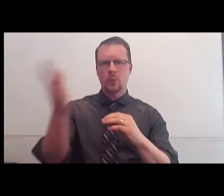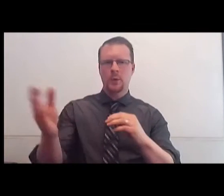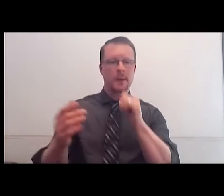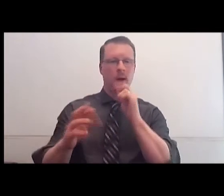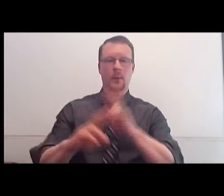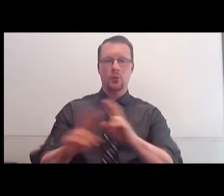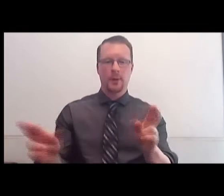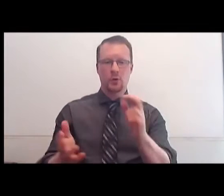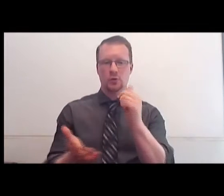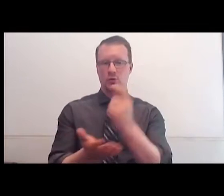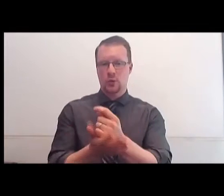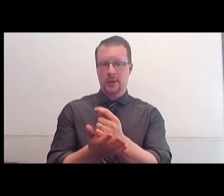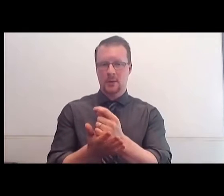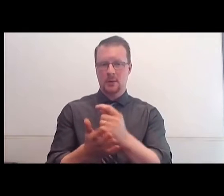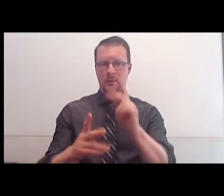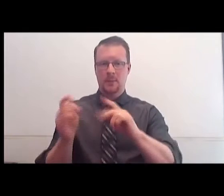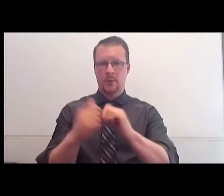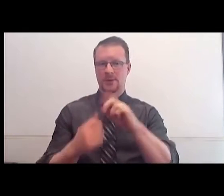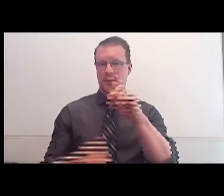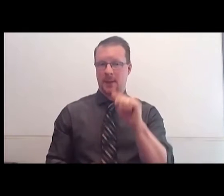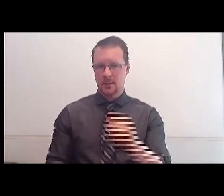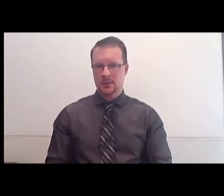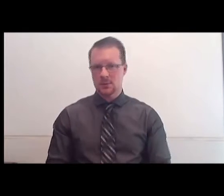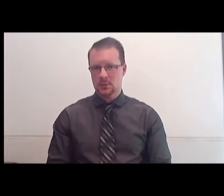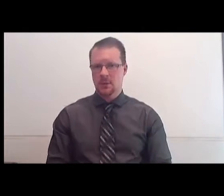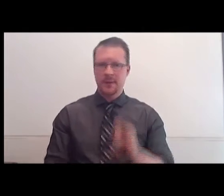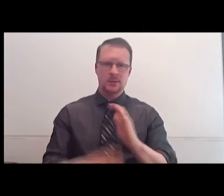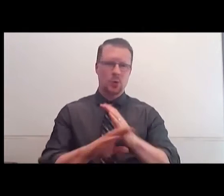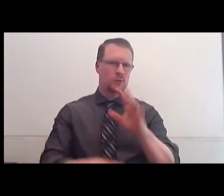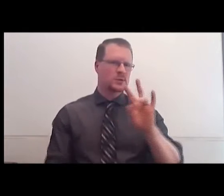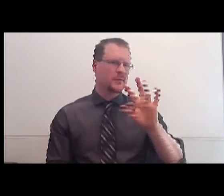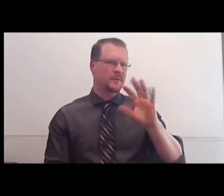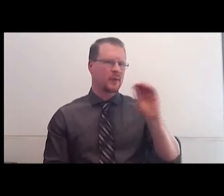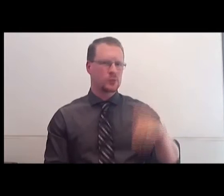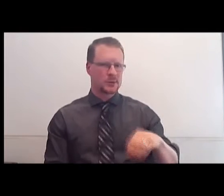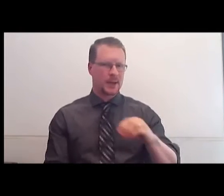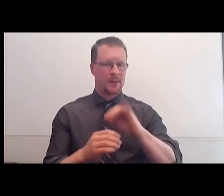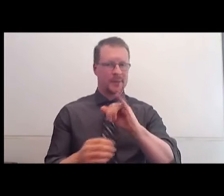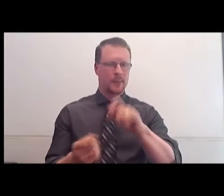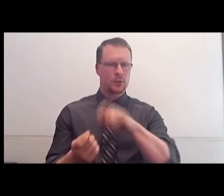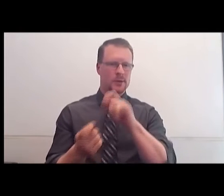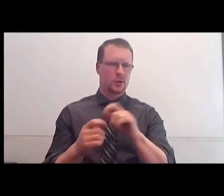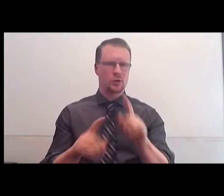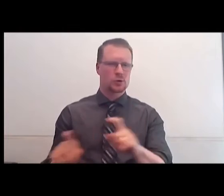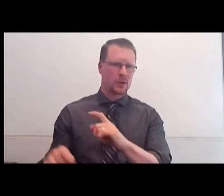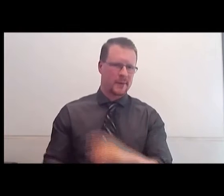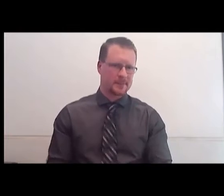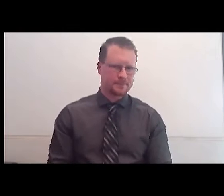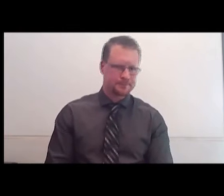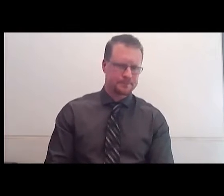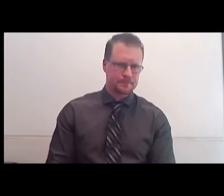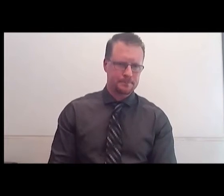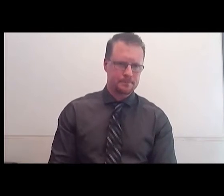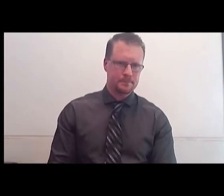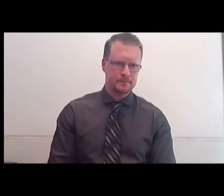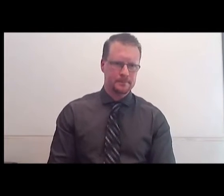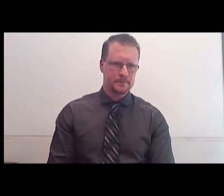Dental and medical school students report that they feel very unprepared to work with patients with disabilities